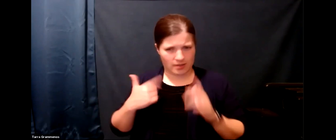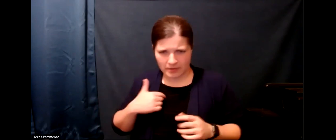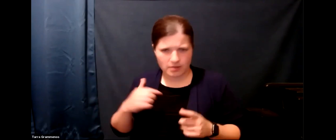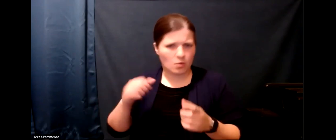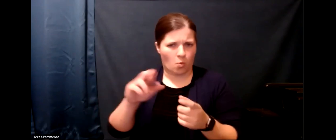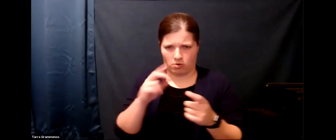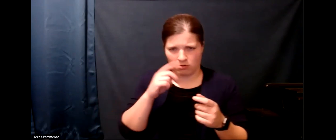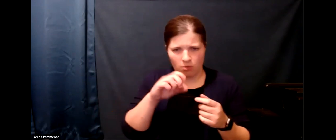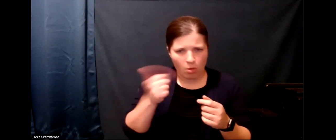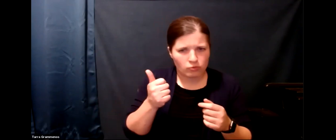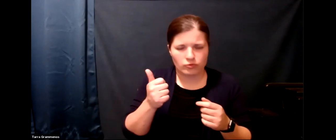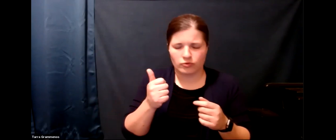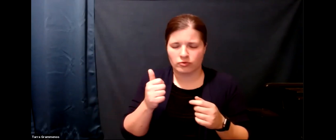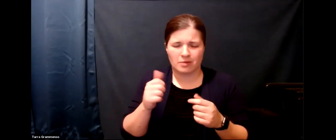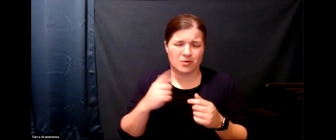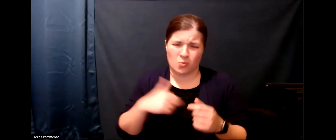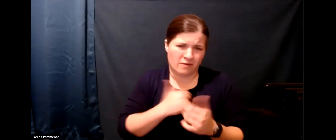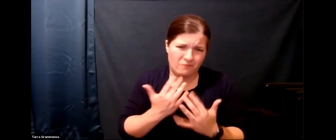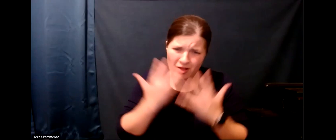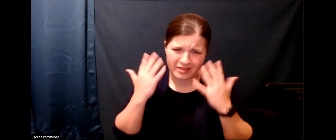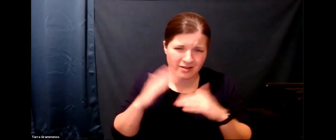Folks are friendly on the phone and they're absolutely